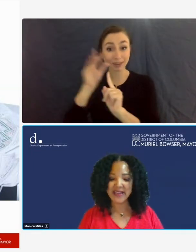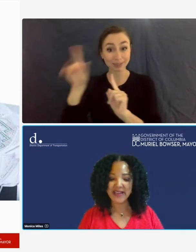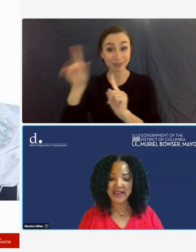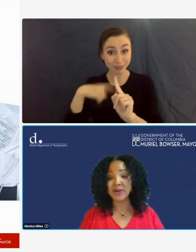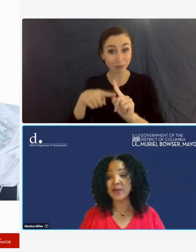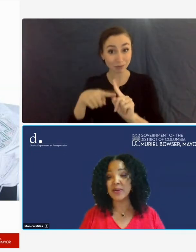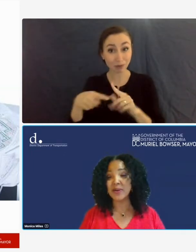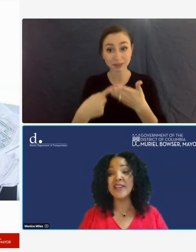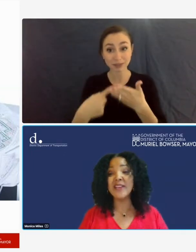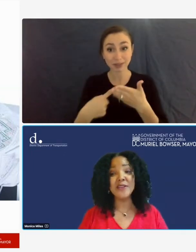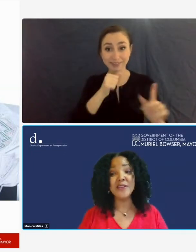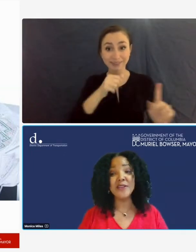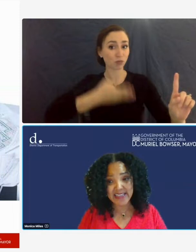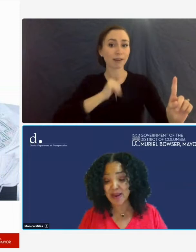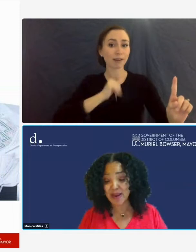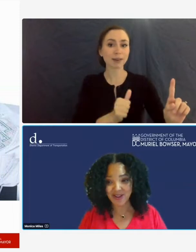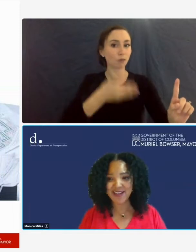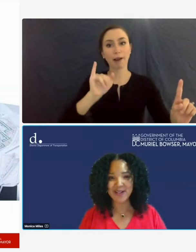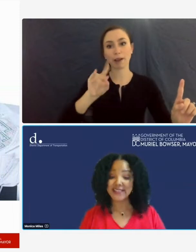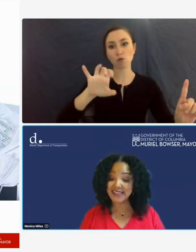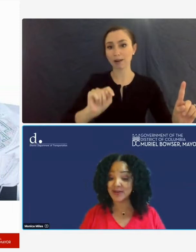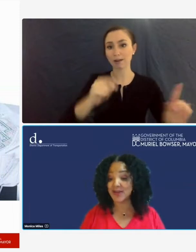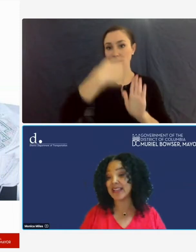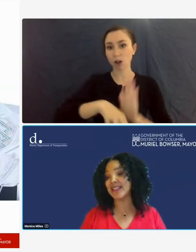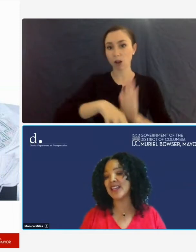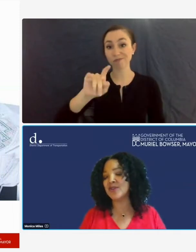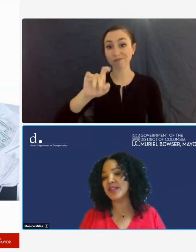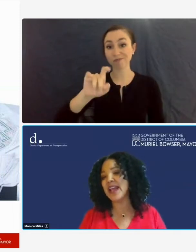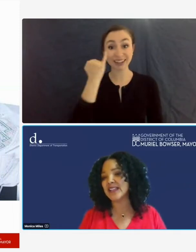if you need a second to grab your calculator please do that so that you can actively